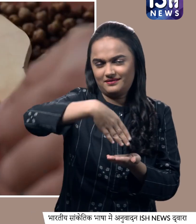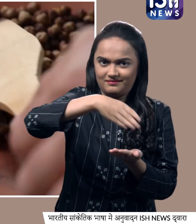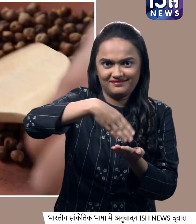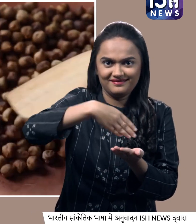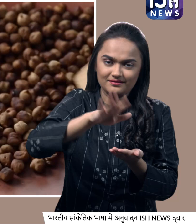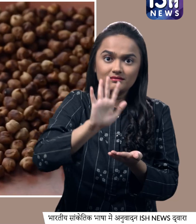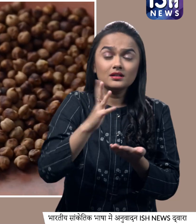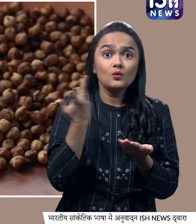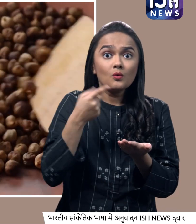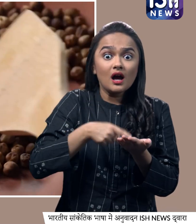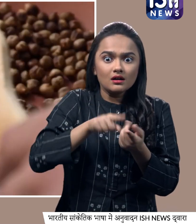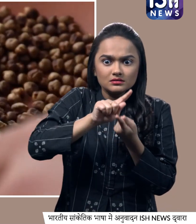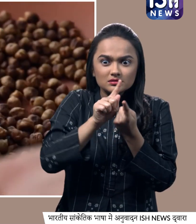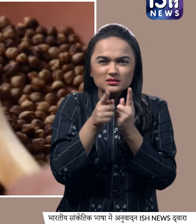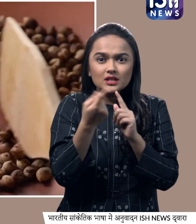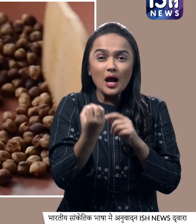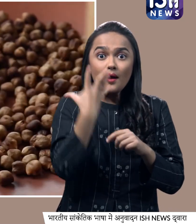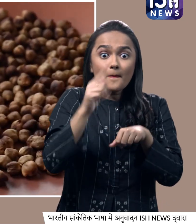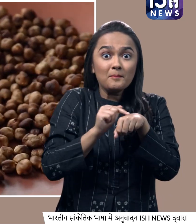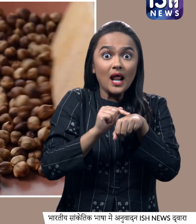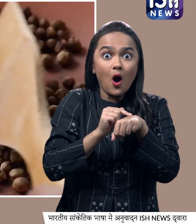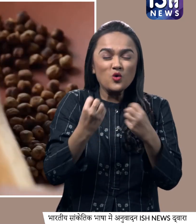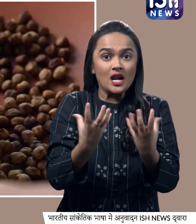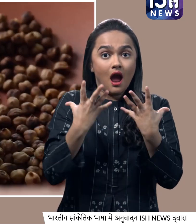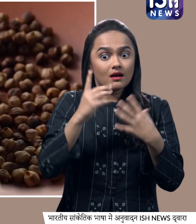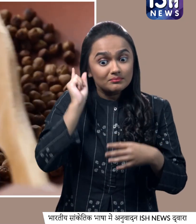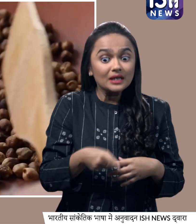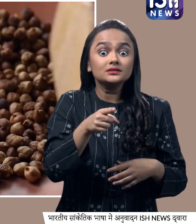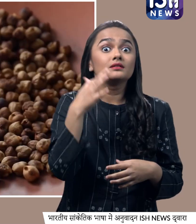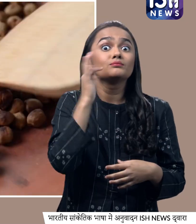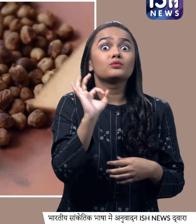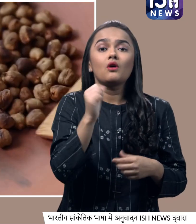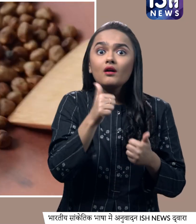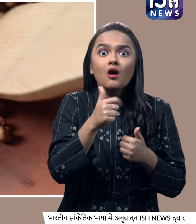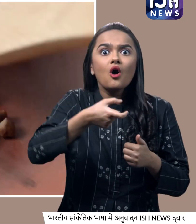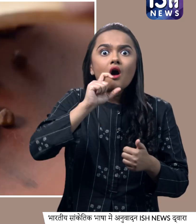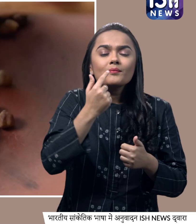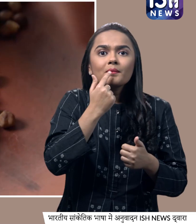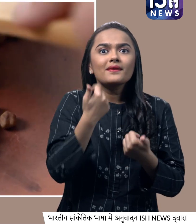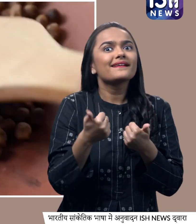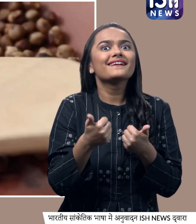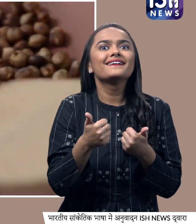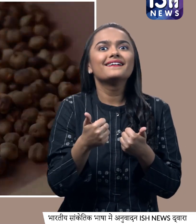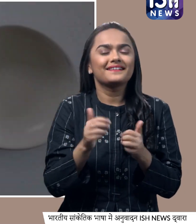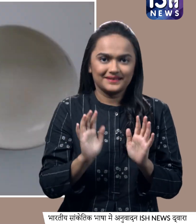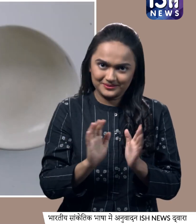because it's very important for them to turn dark brown. Otherwise, you won't get the coffee flavour